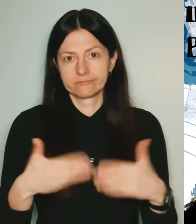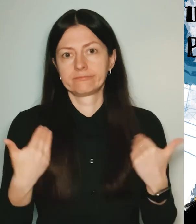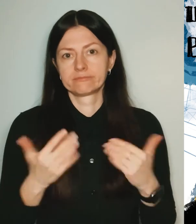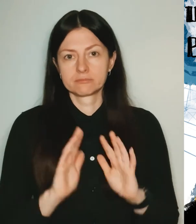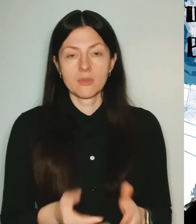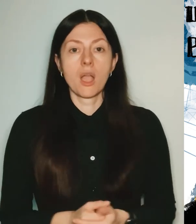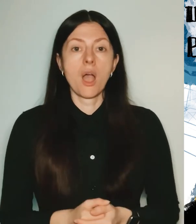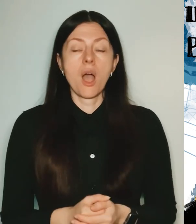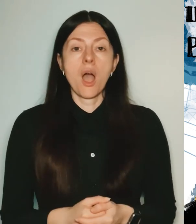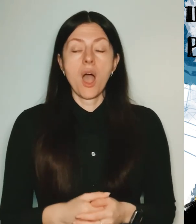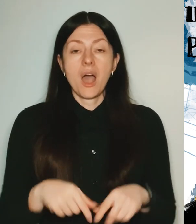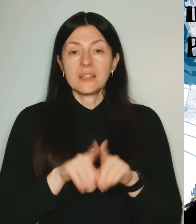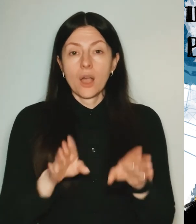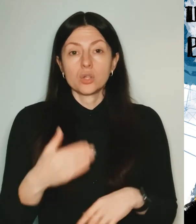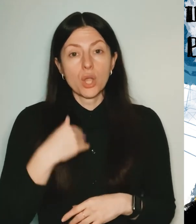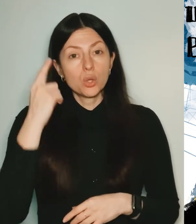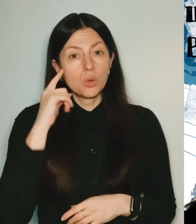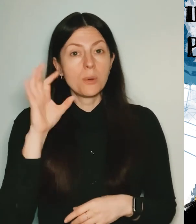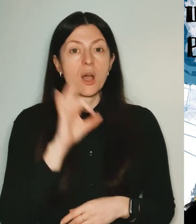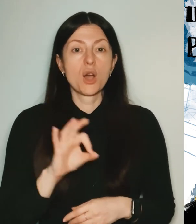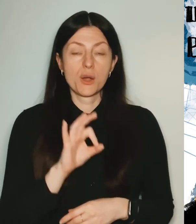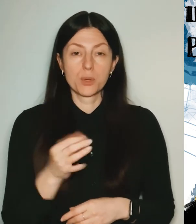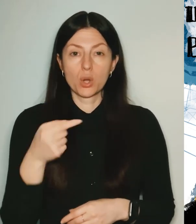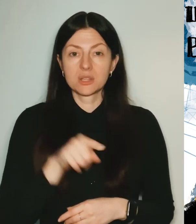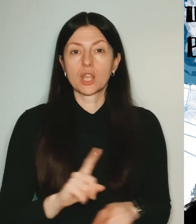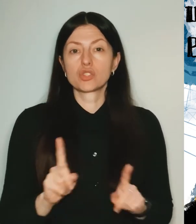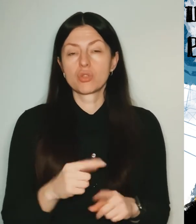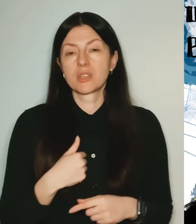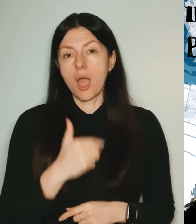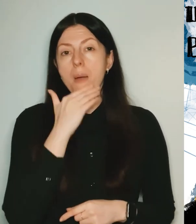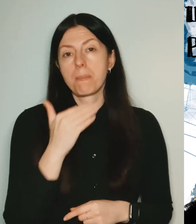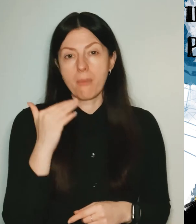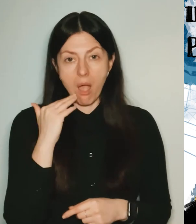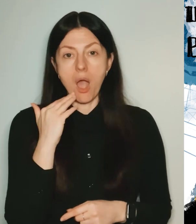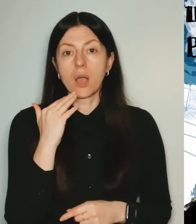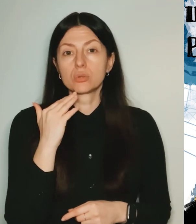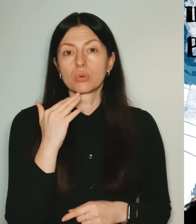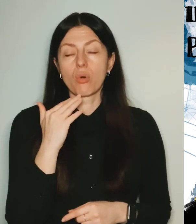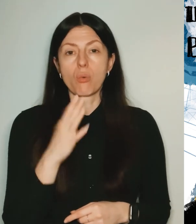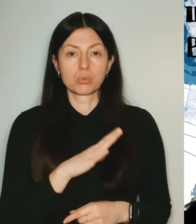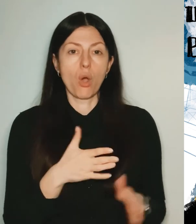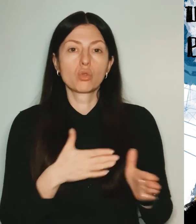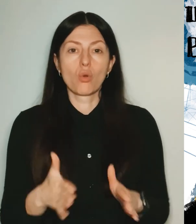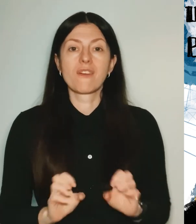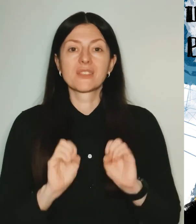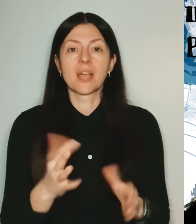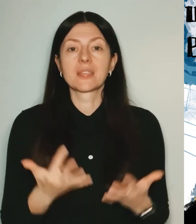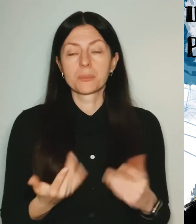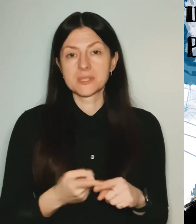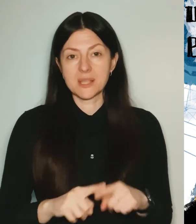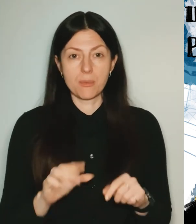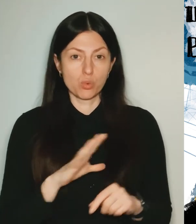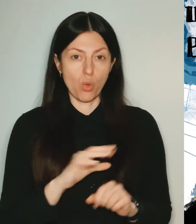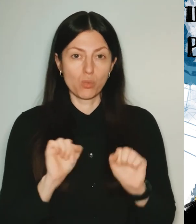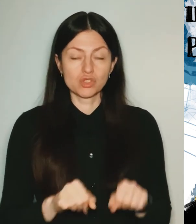I also think about how many things I could sacrifice… if it was possible